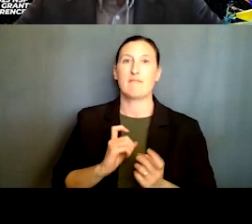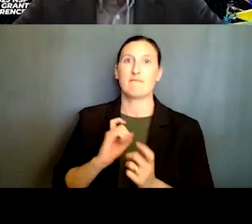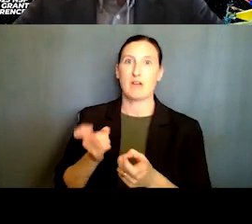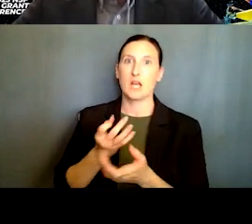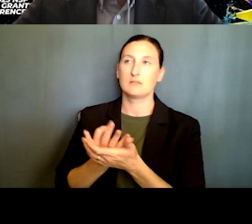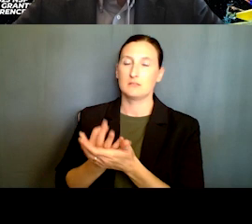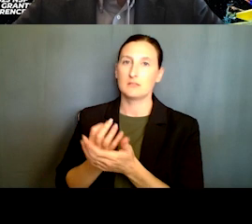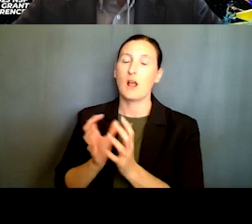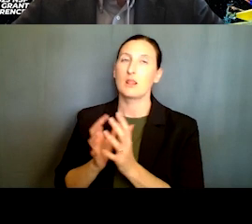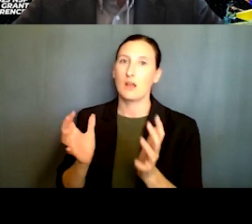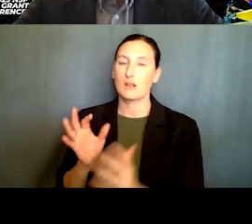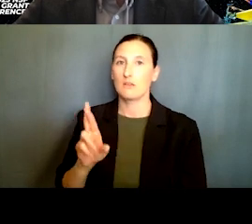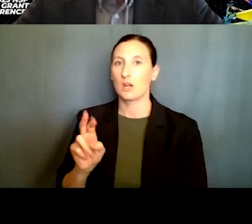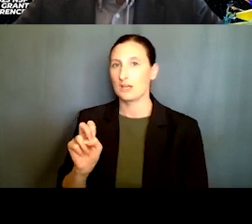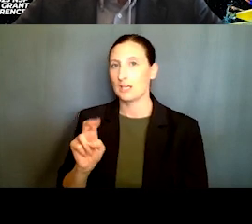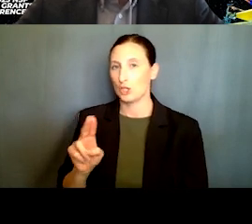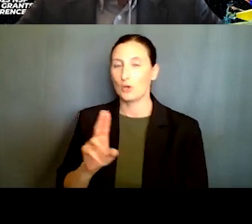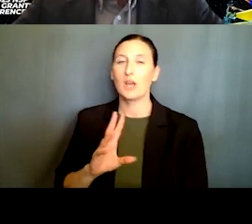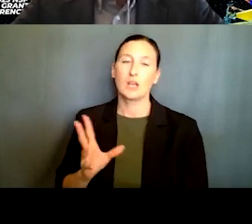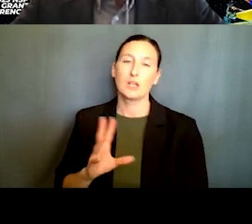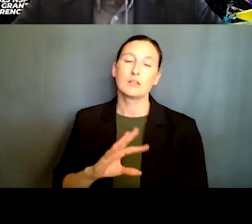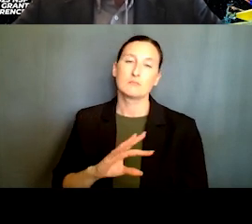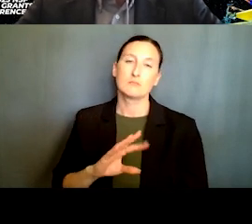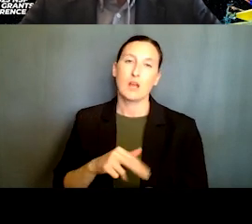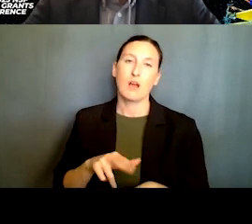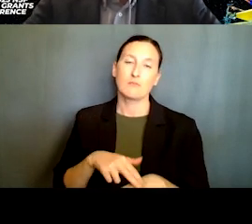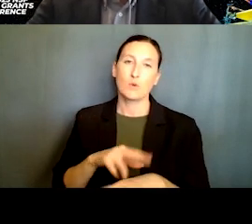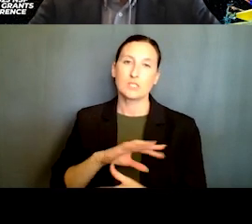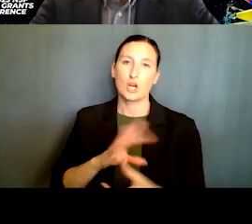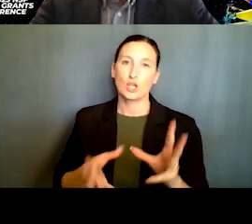a lot of REUs, and of course they are cumulative so if we had a map